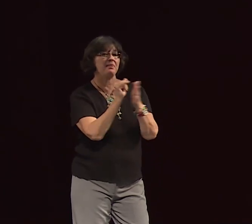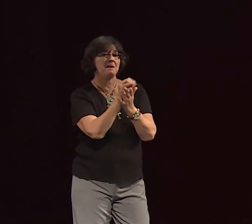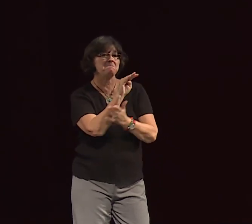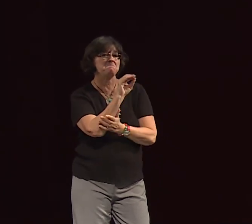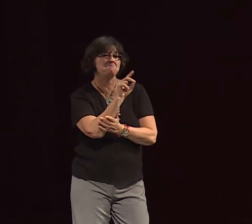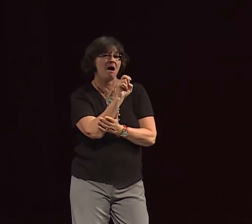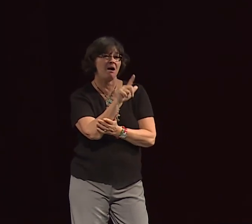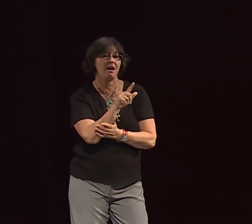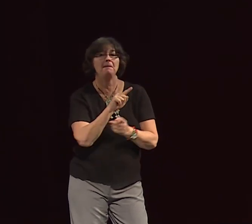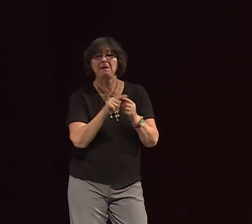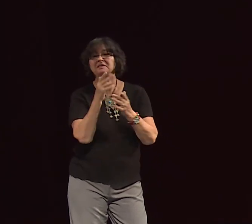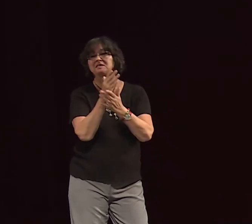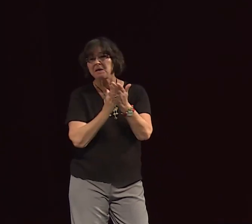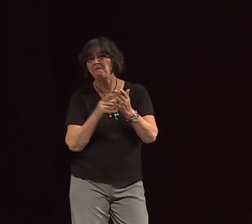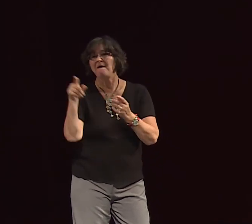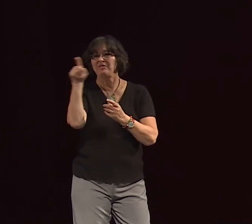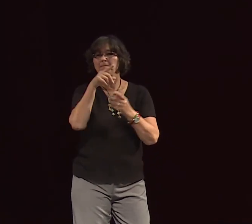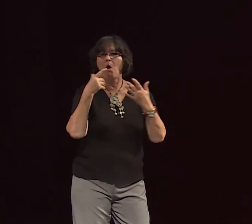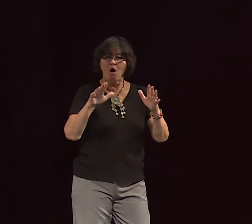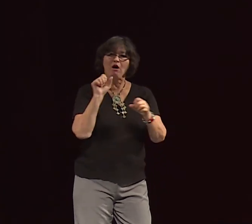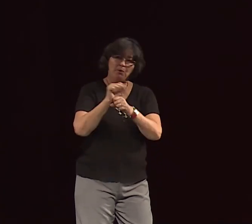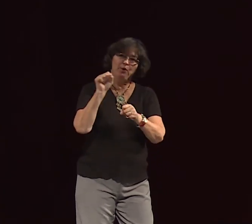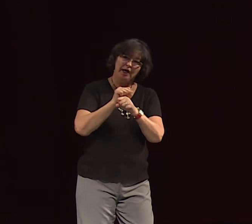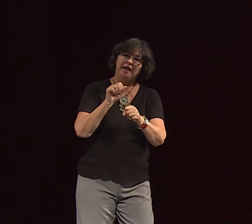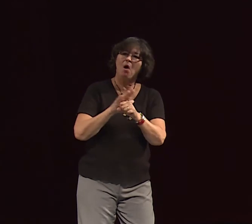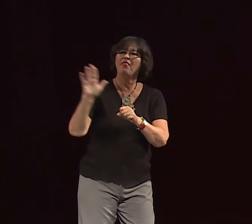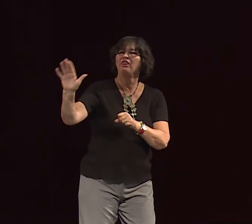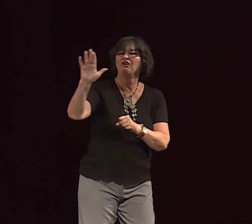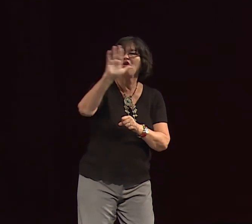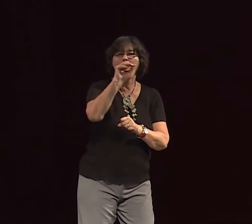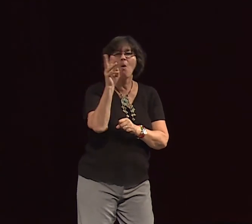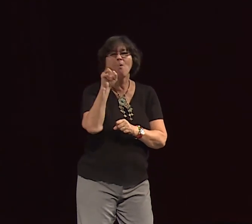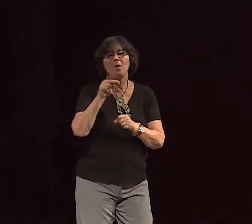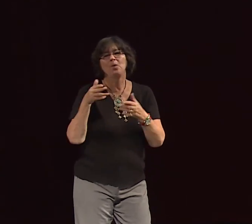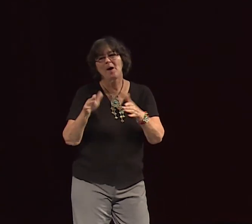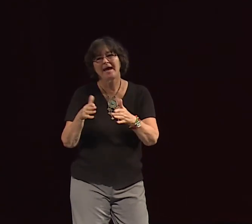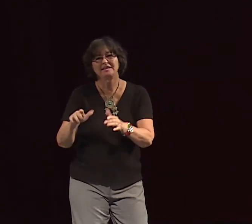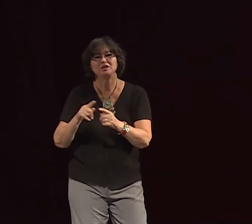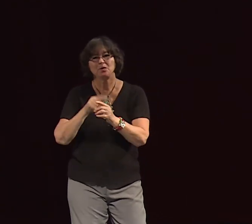I would really suggest that you do so. LEAD-K will be a model, but I know that there are other countries